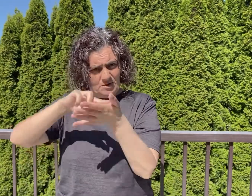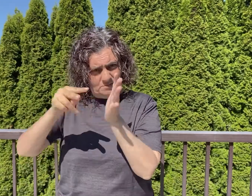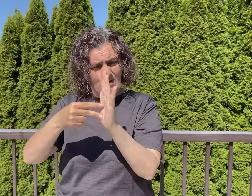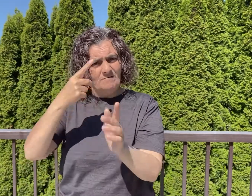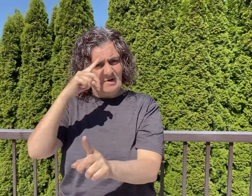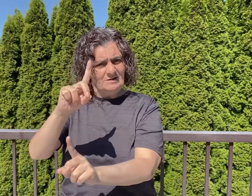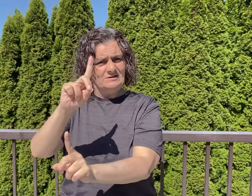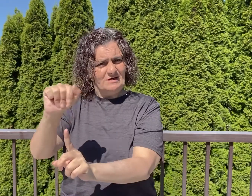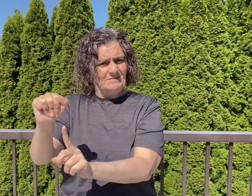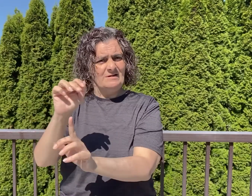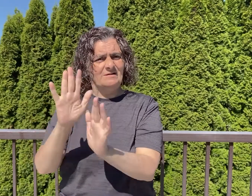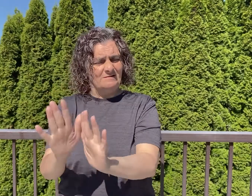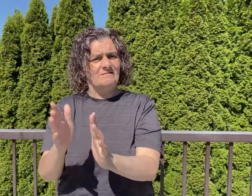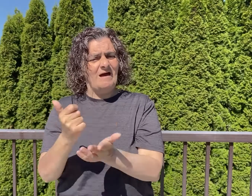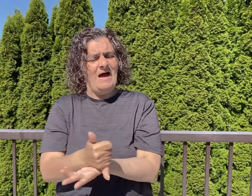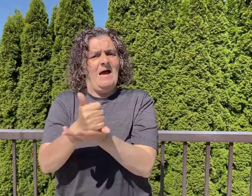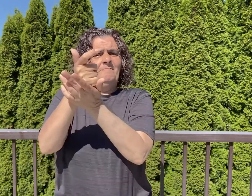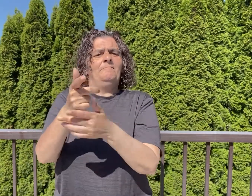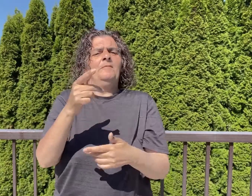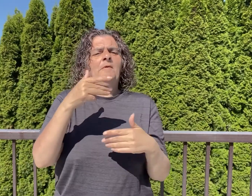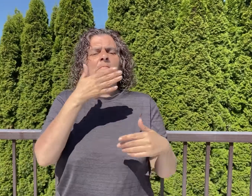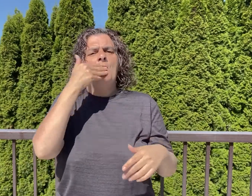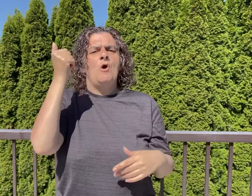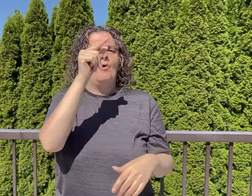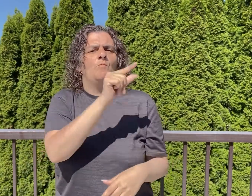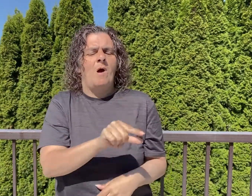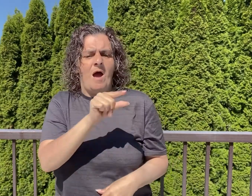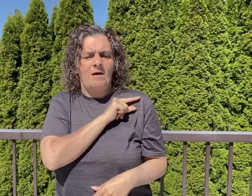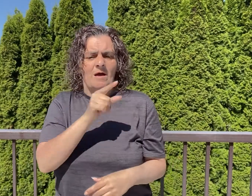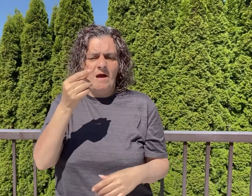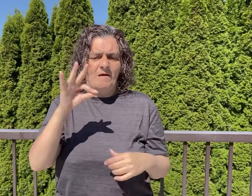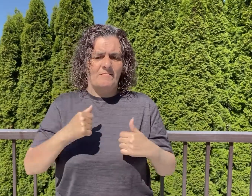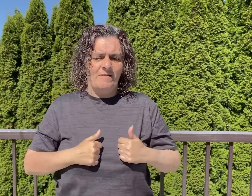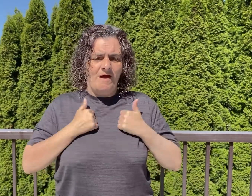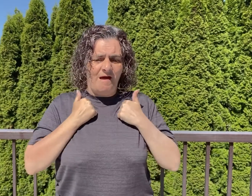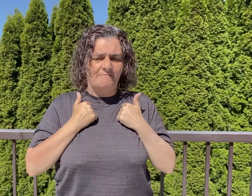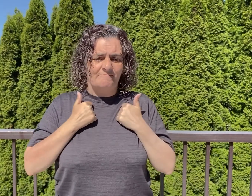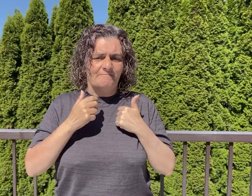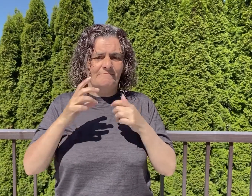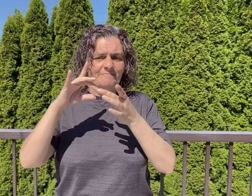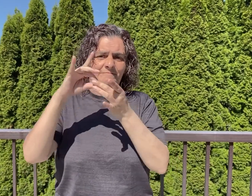because the money is intended to help people with disabilities have better quality of life